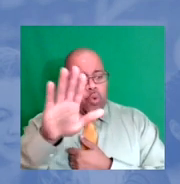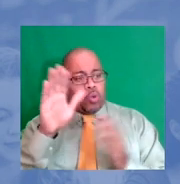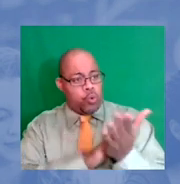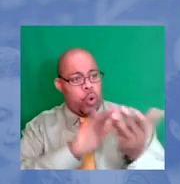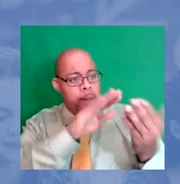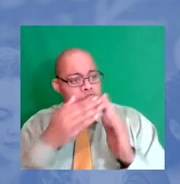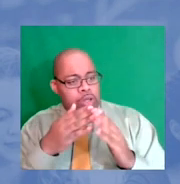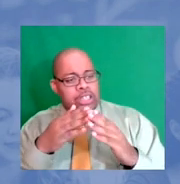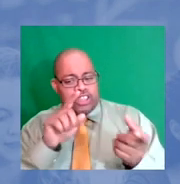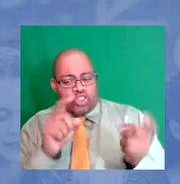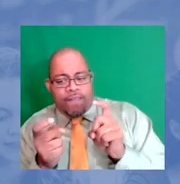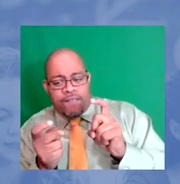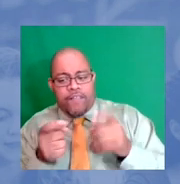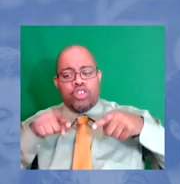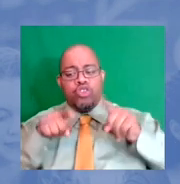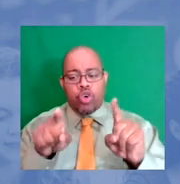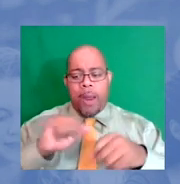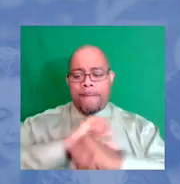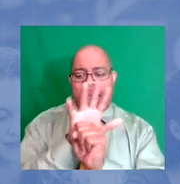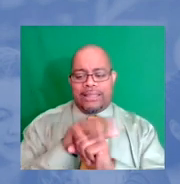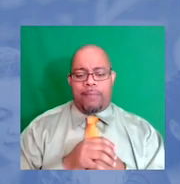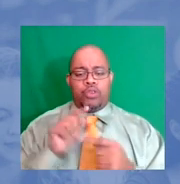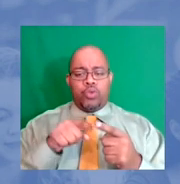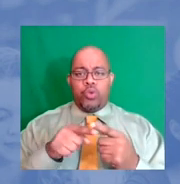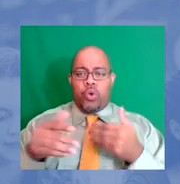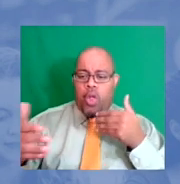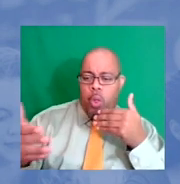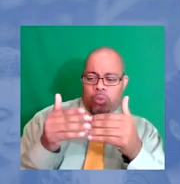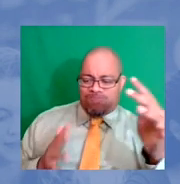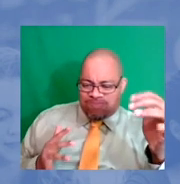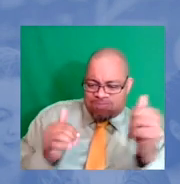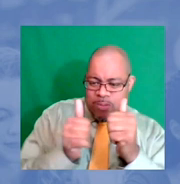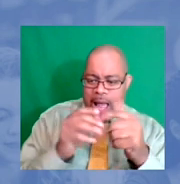DURING THIS PANDEMIC TO CLOSE THE GAPS AND TO MEET THE NEEDS.